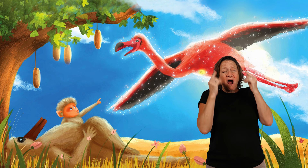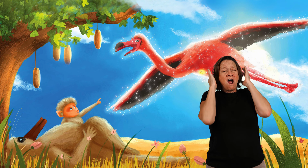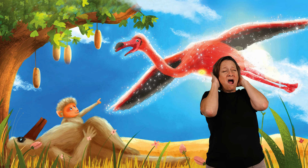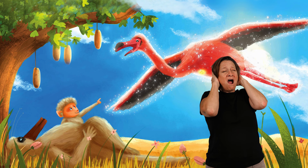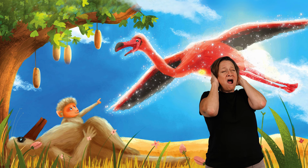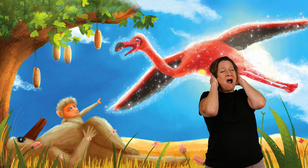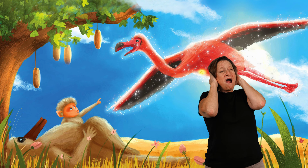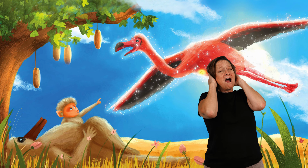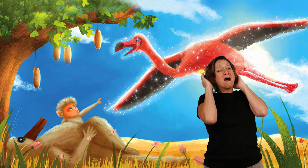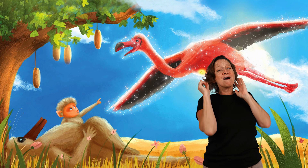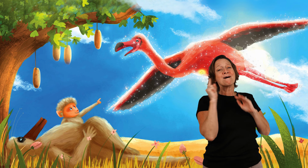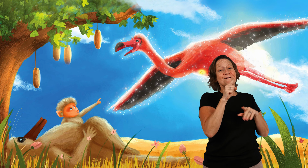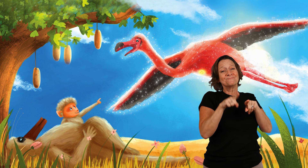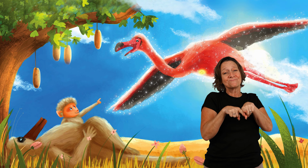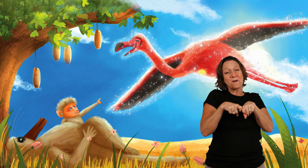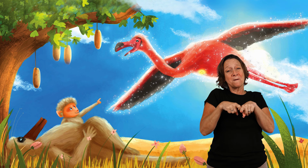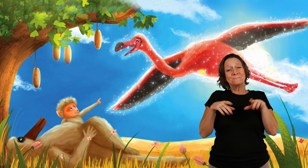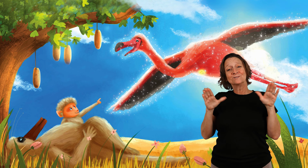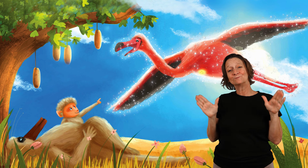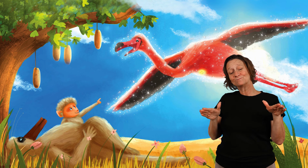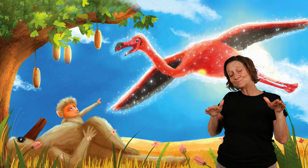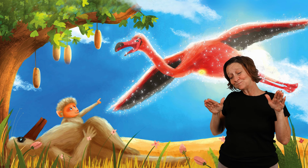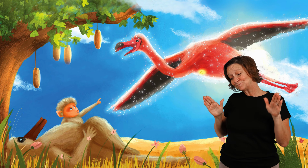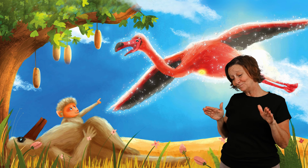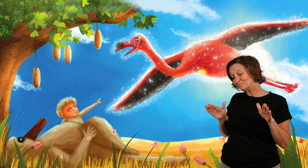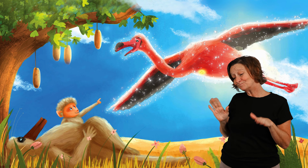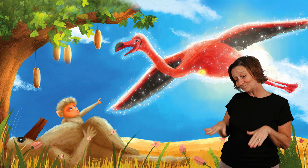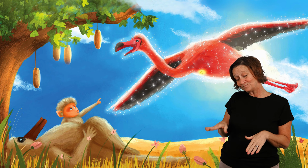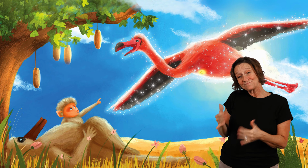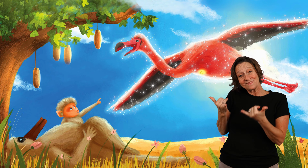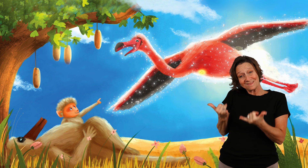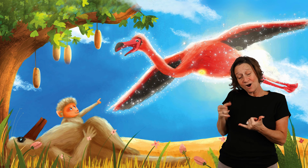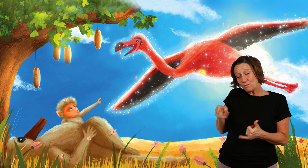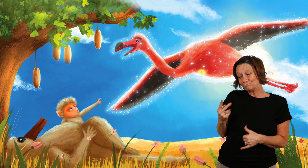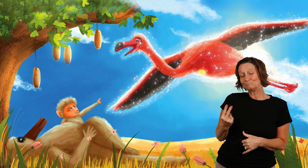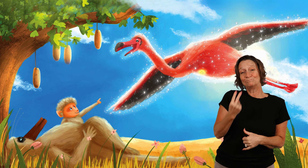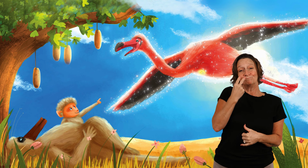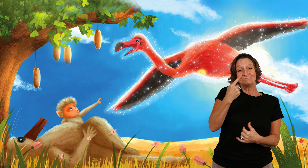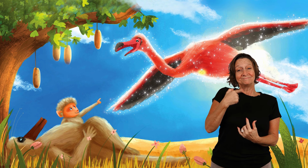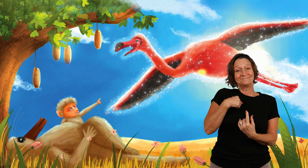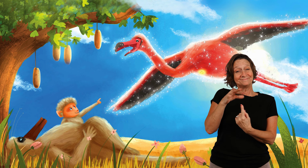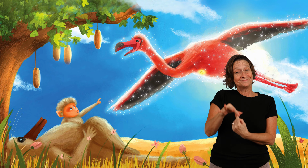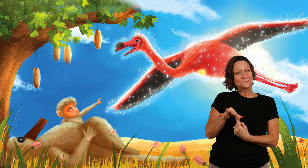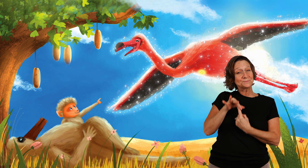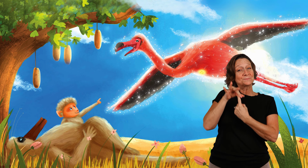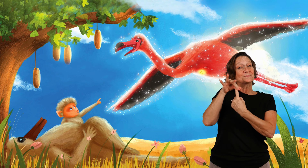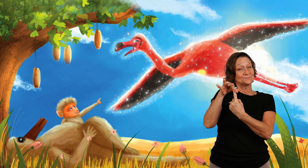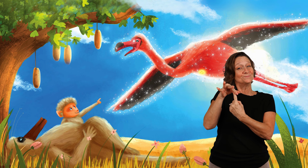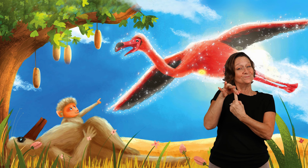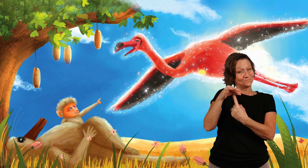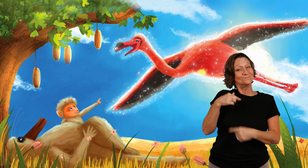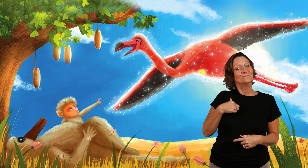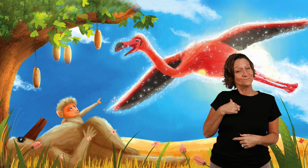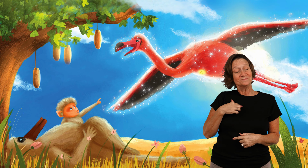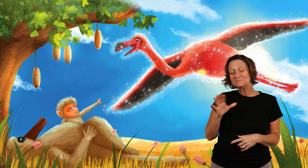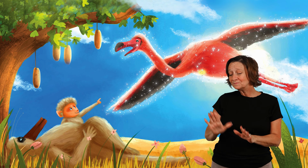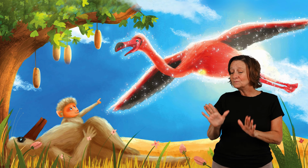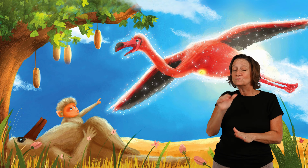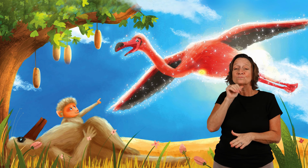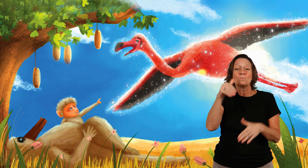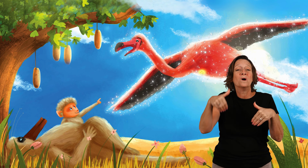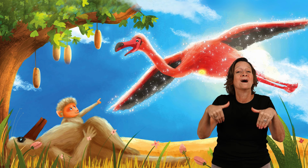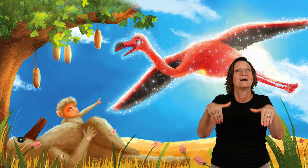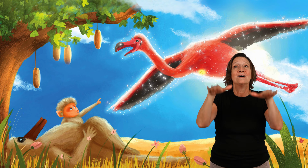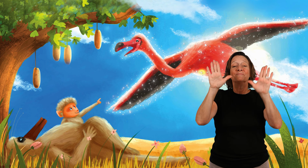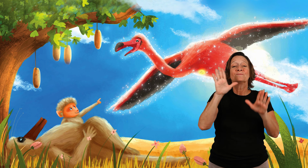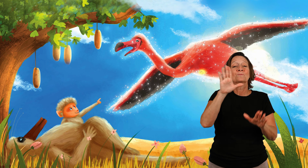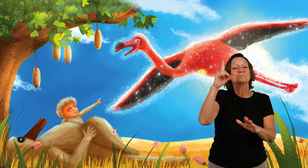Now he lay back in pain, scratching his head as Flamingo flew by and said, “Look at me! I’m extraordinary!